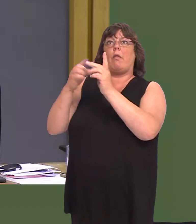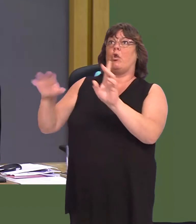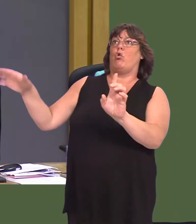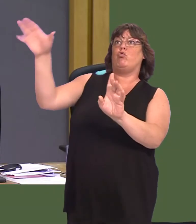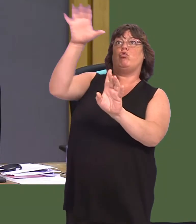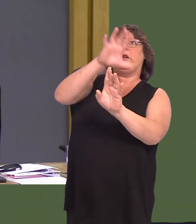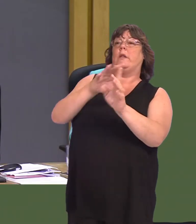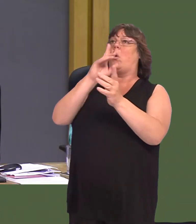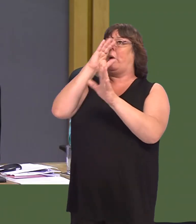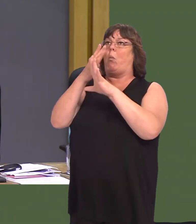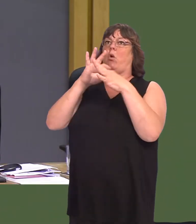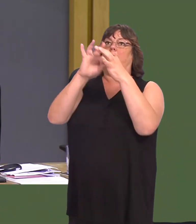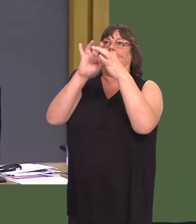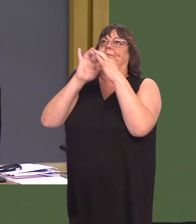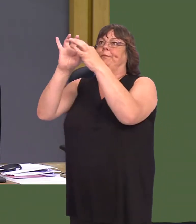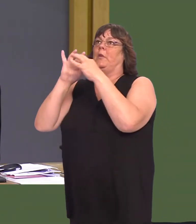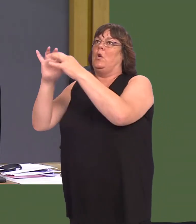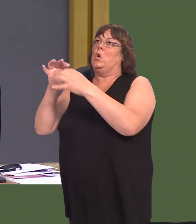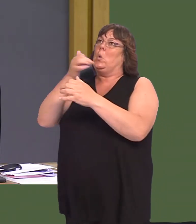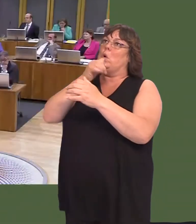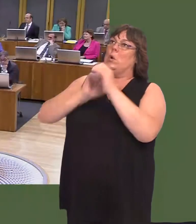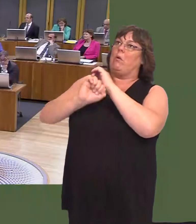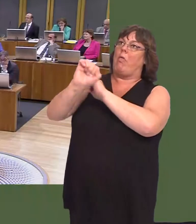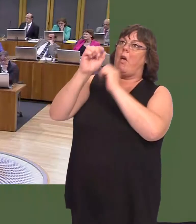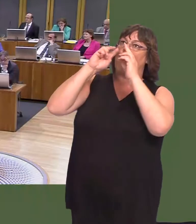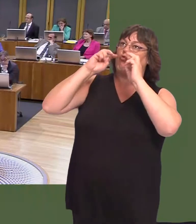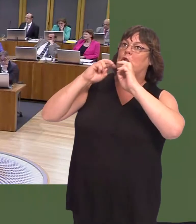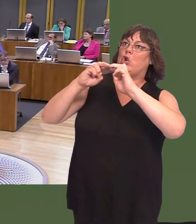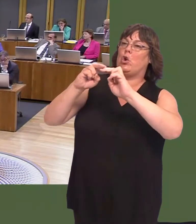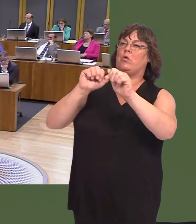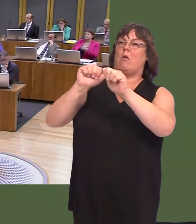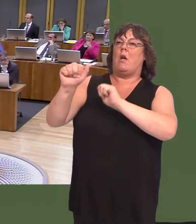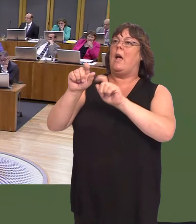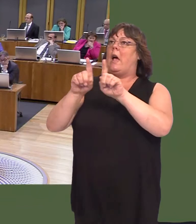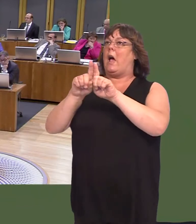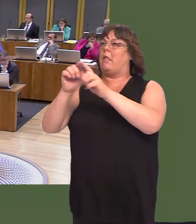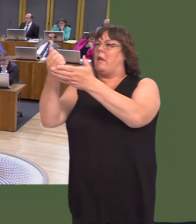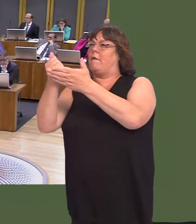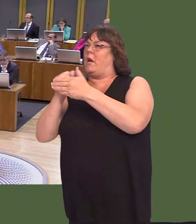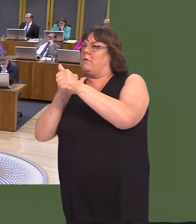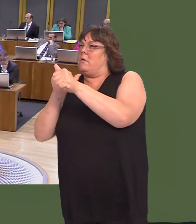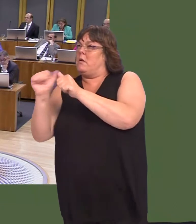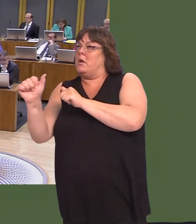of course, we can tap in to the best research and also the best advice as we look to develop